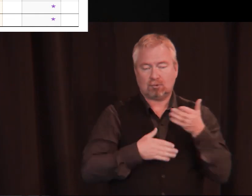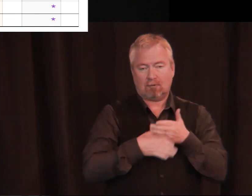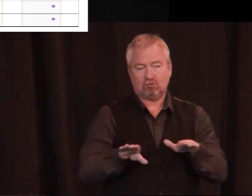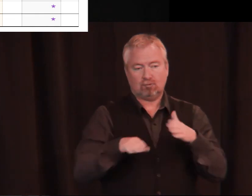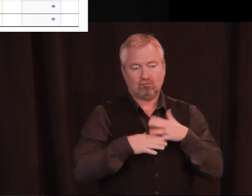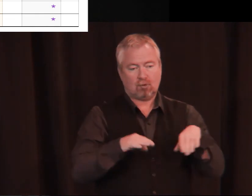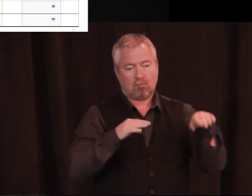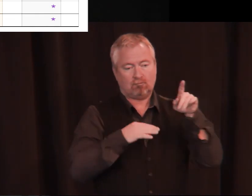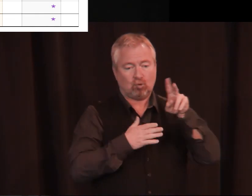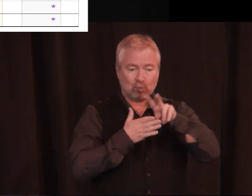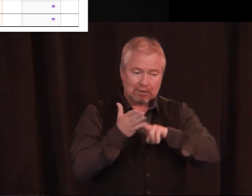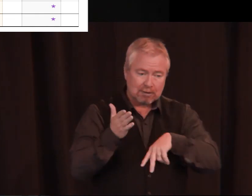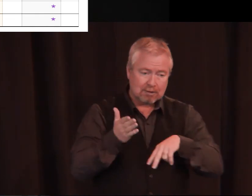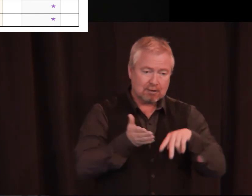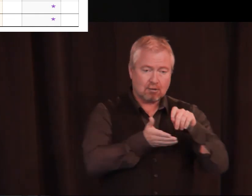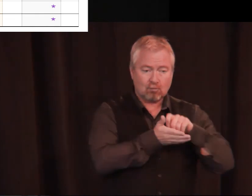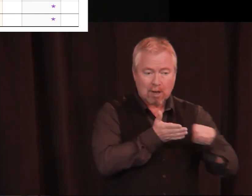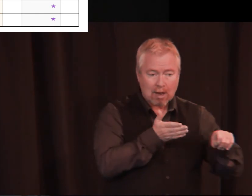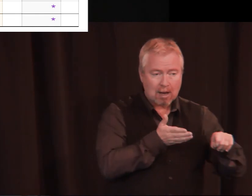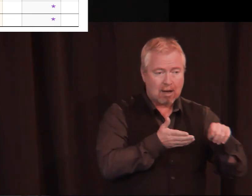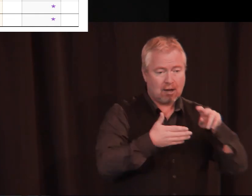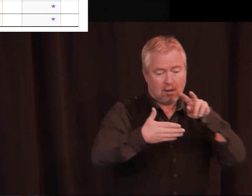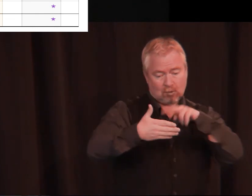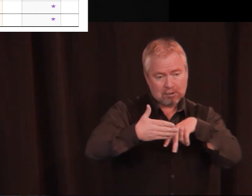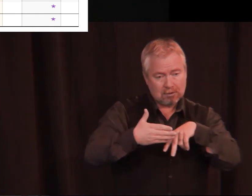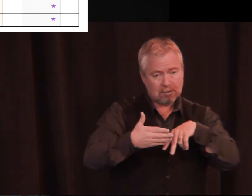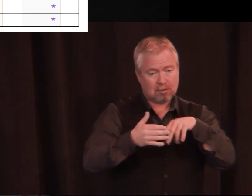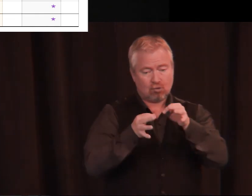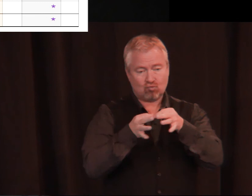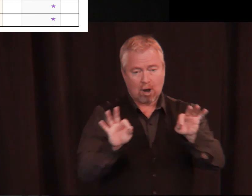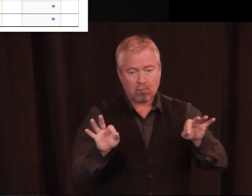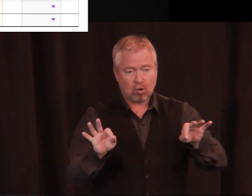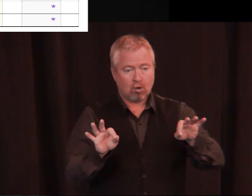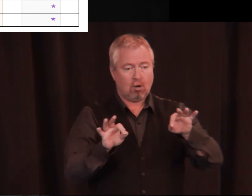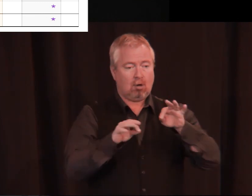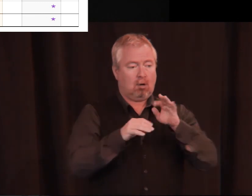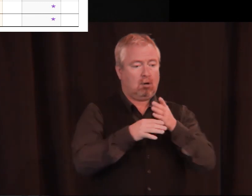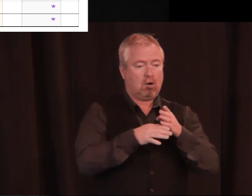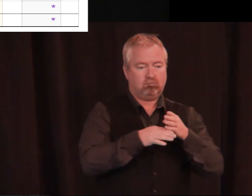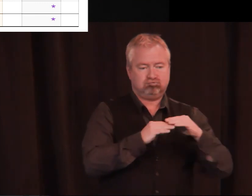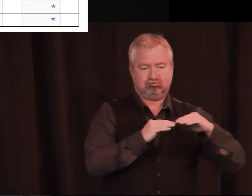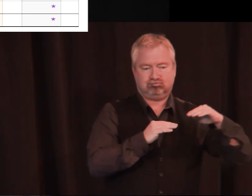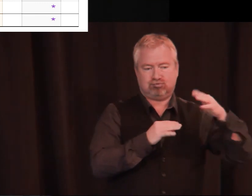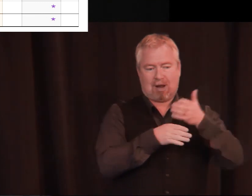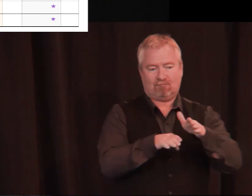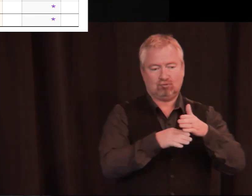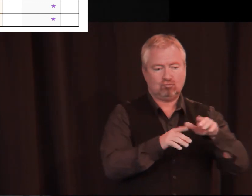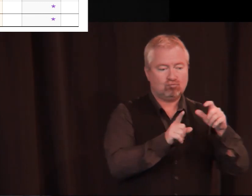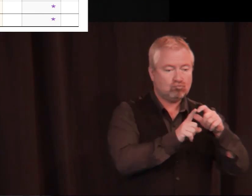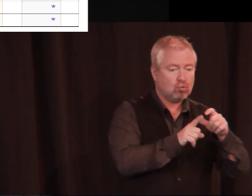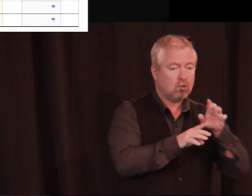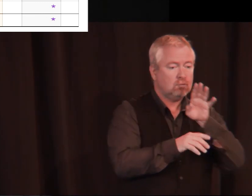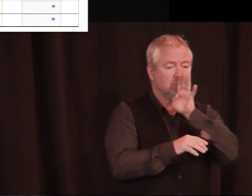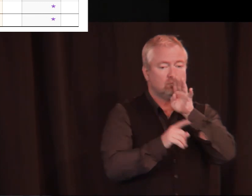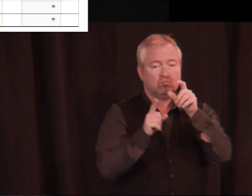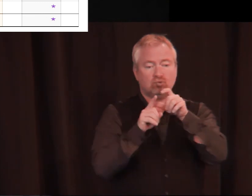print awareness, her grammar skills, and then within the average range on vocabulary and speech. So, again, we can really set the bar high